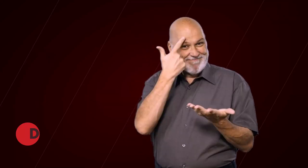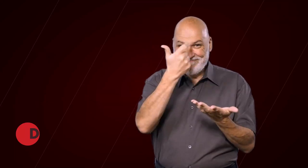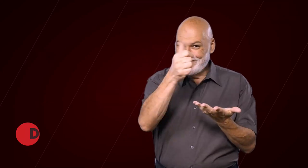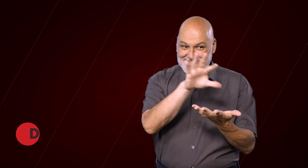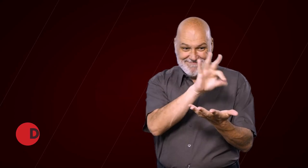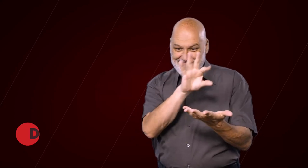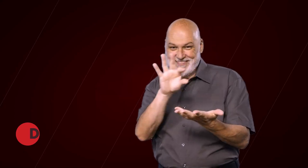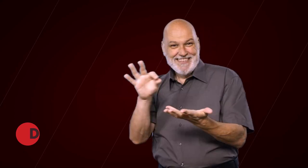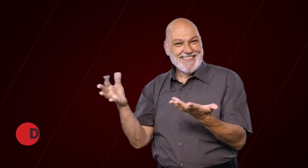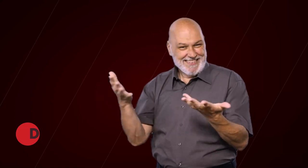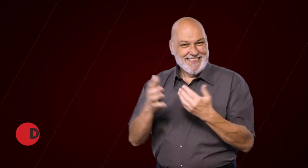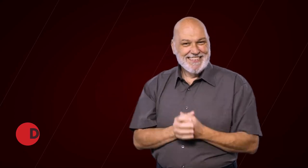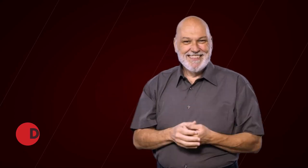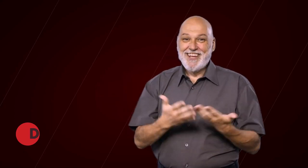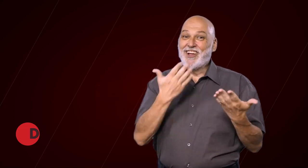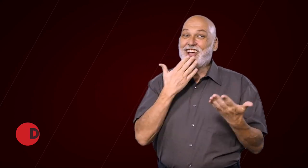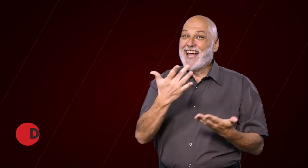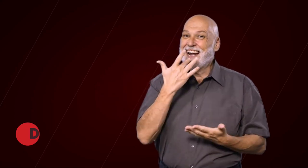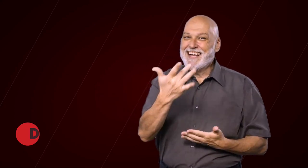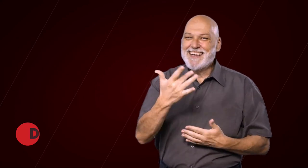Good luck!